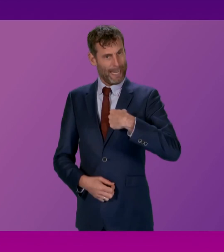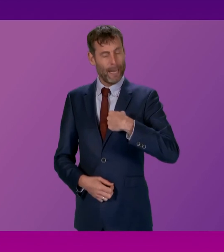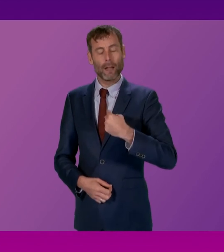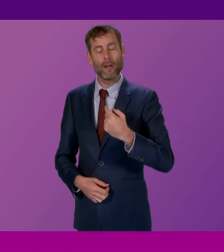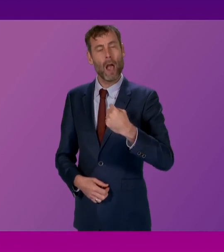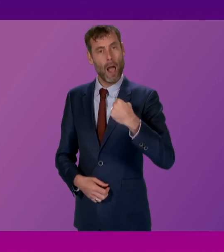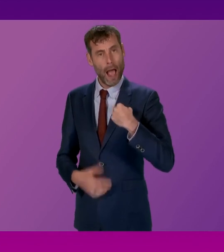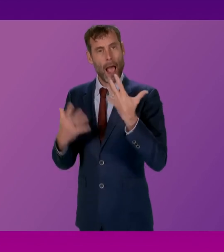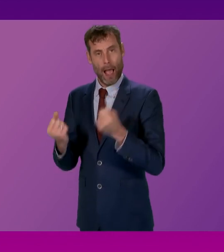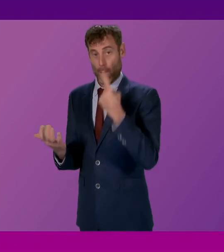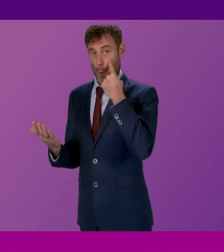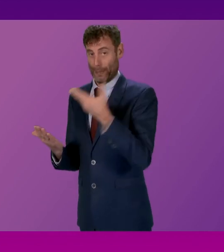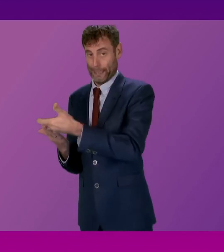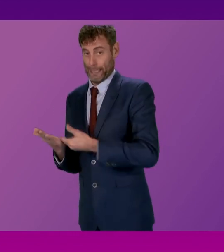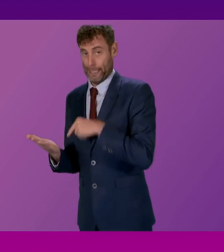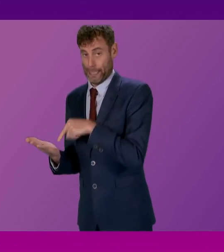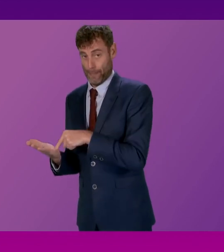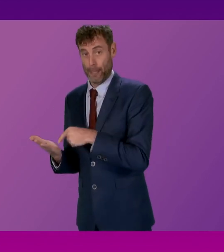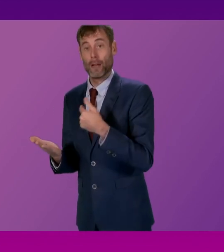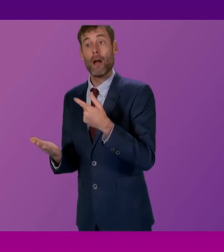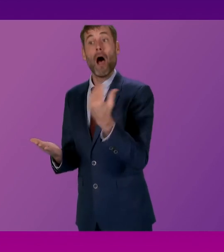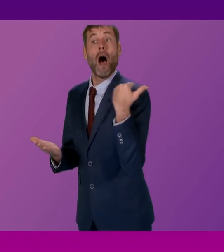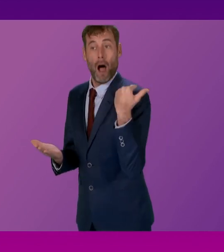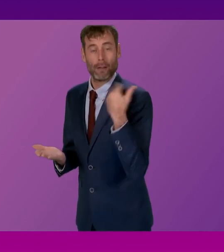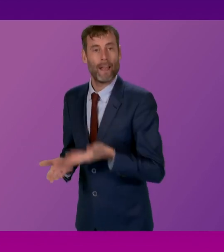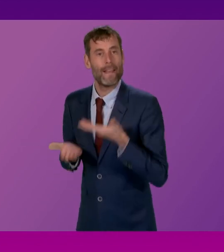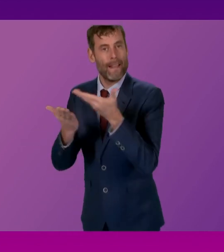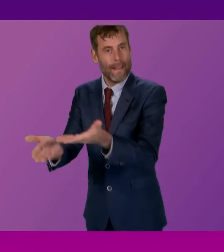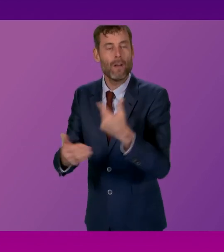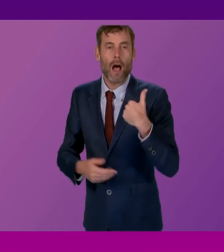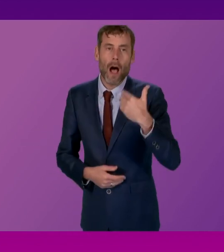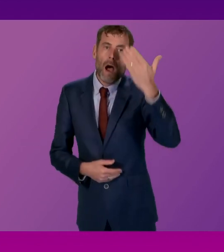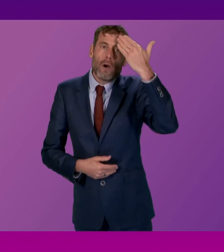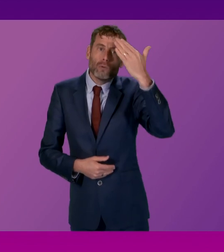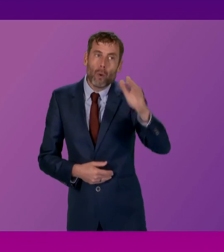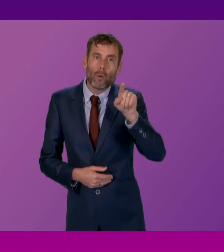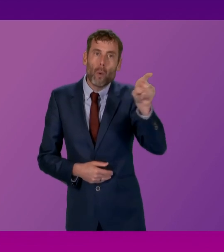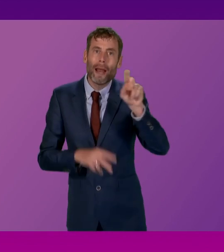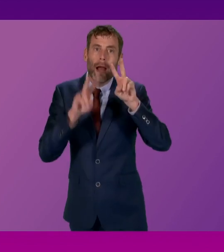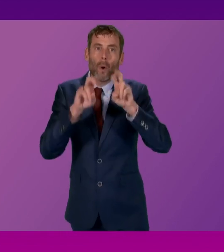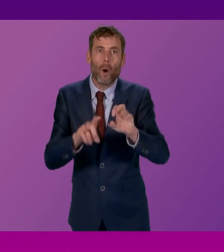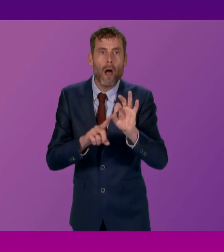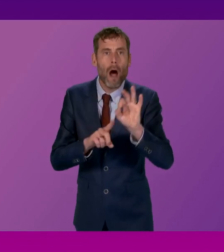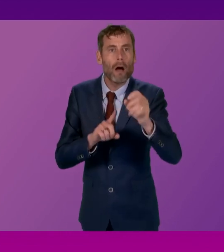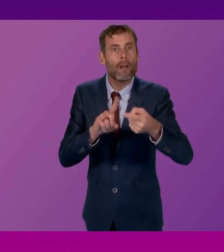I do not know what other requests have gone to individual ministers or cabinet secretaries,